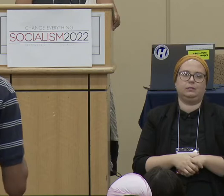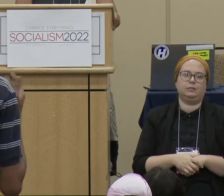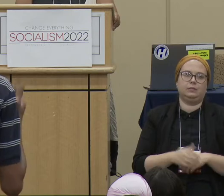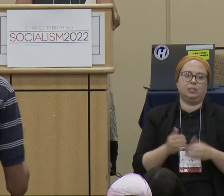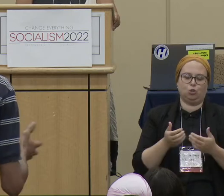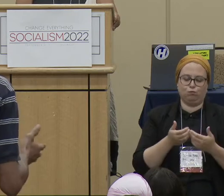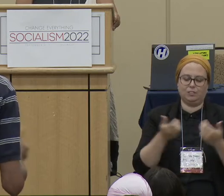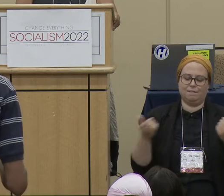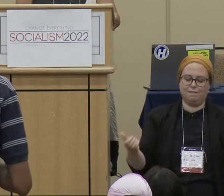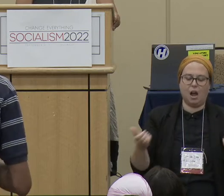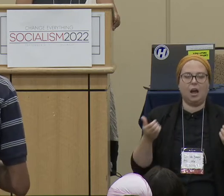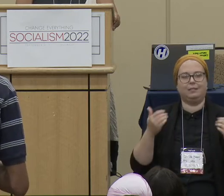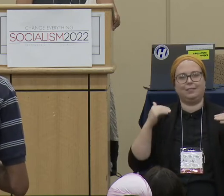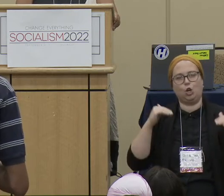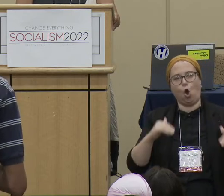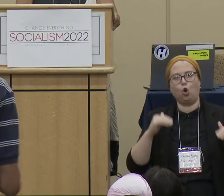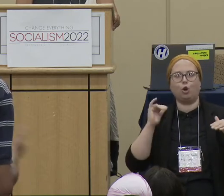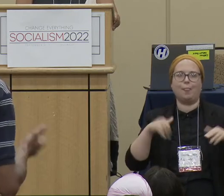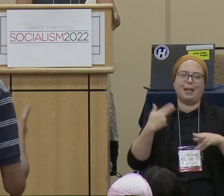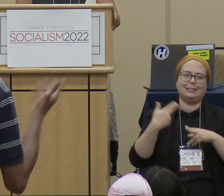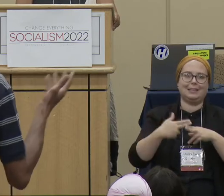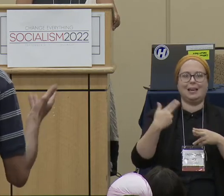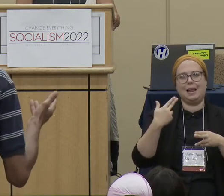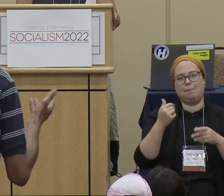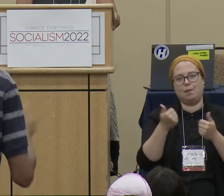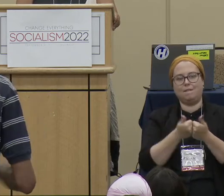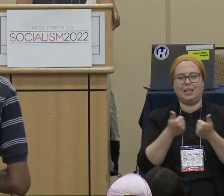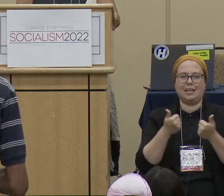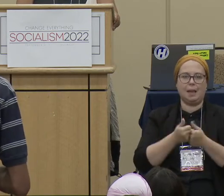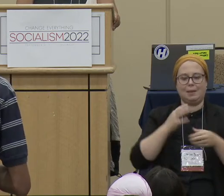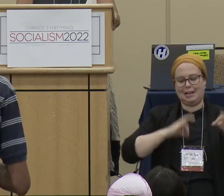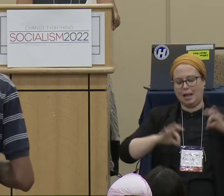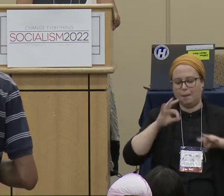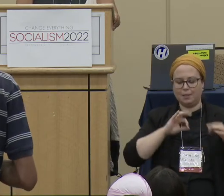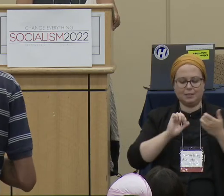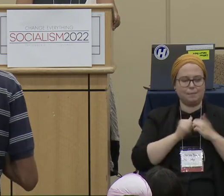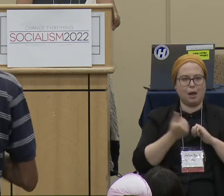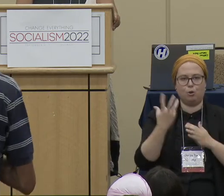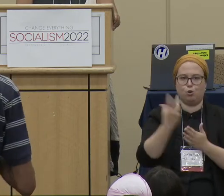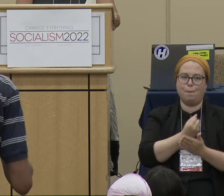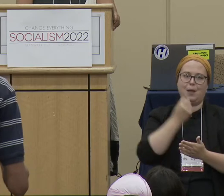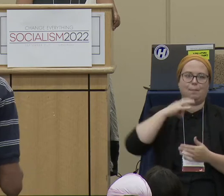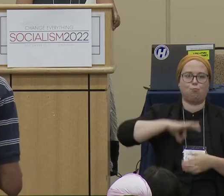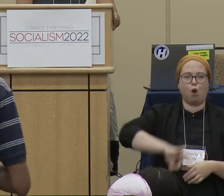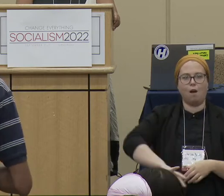Particularly here in Chicago, we find a lot of vision. Chopping, screwing, divide and conquer is the name of the game